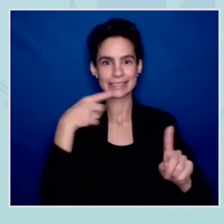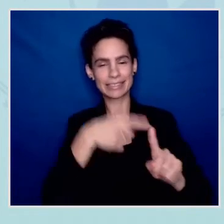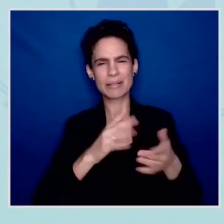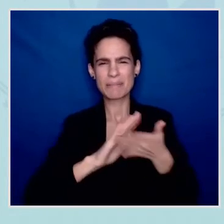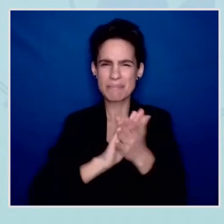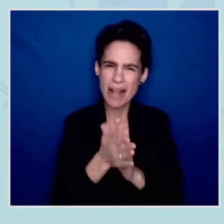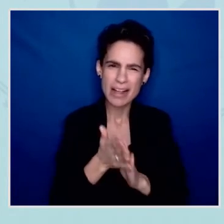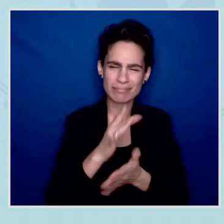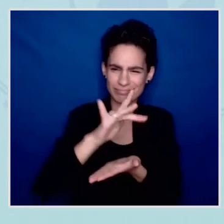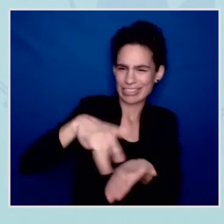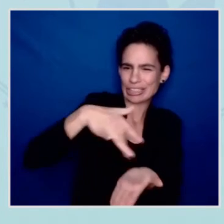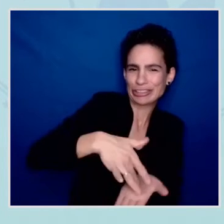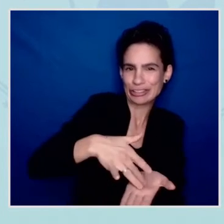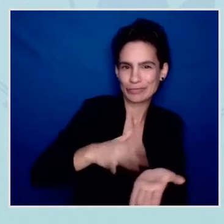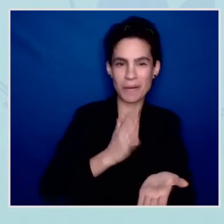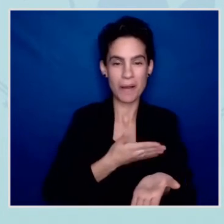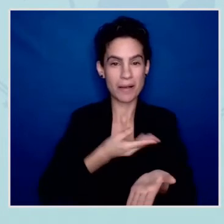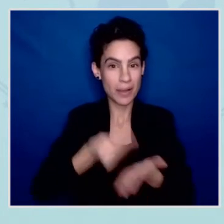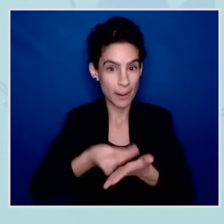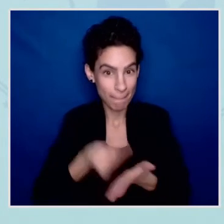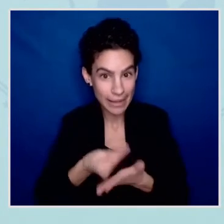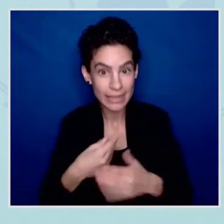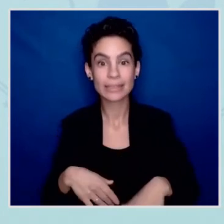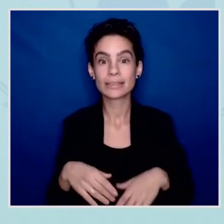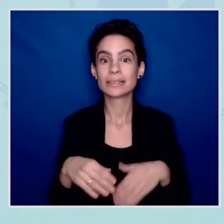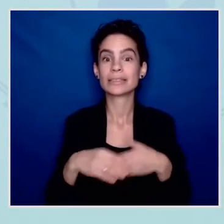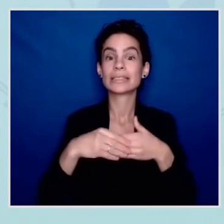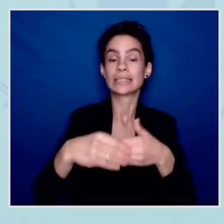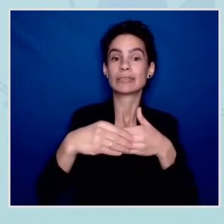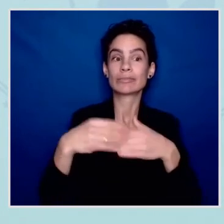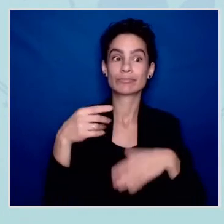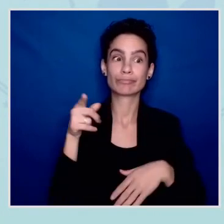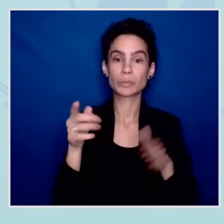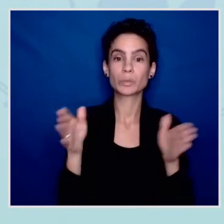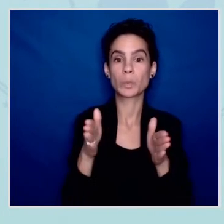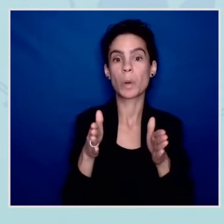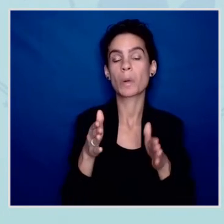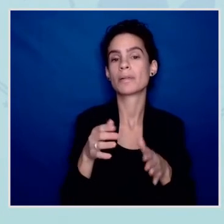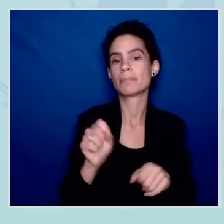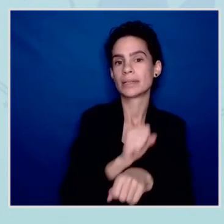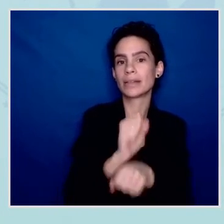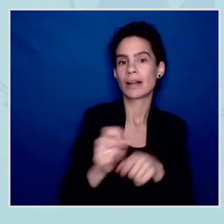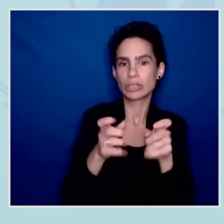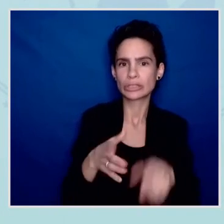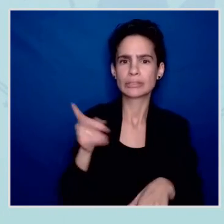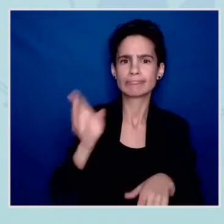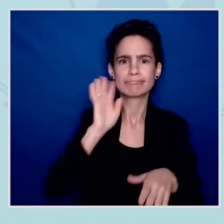THE GROUND AND SUCCEEDING. THE BIDEN/HARRIS ADMINISTRATION WILL BE LOCKED IN ON HELPING SMALL BUSINESSES RECOVER